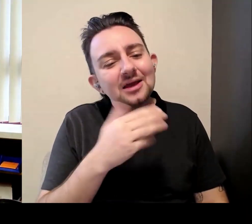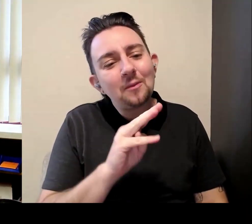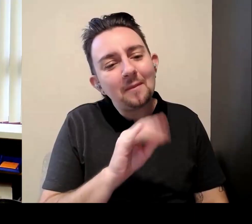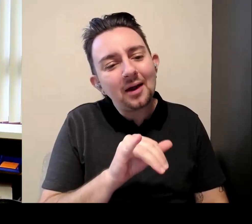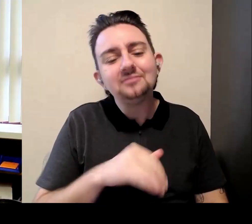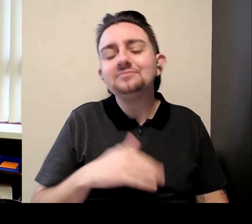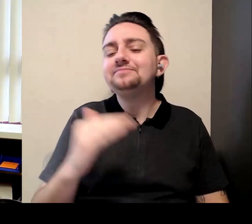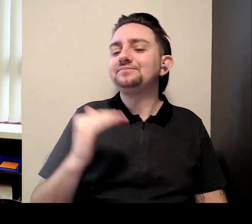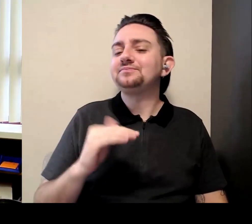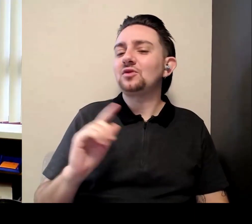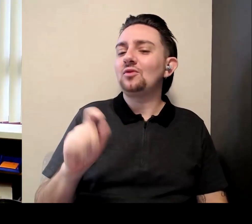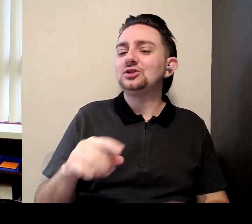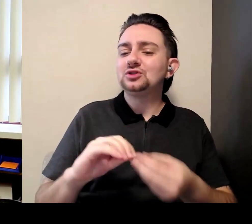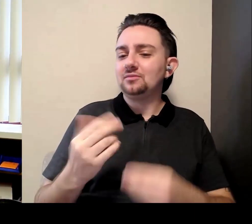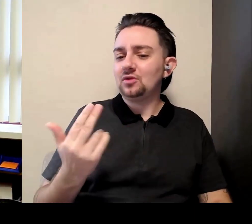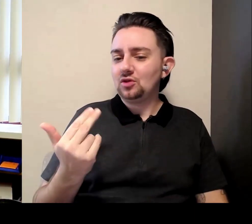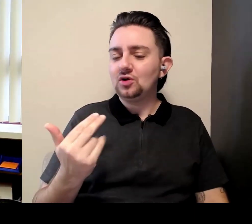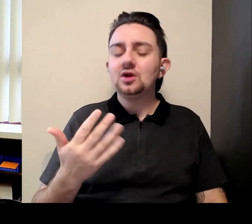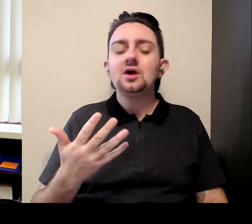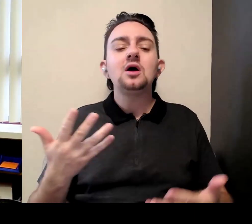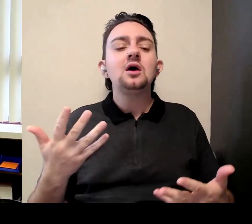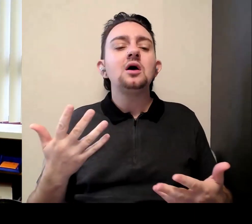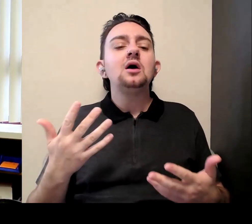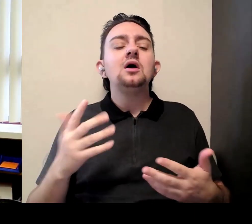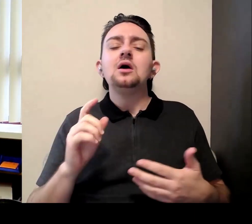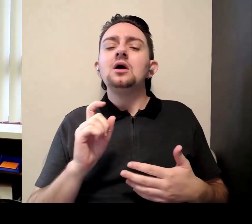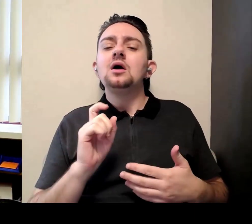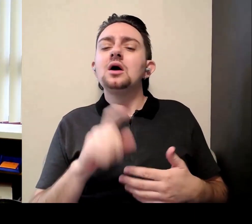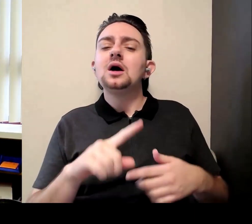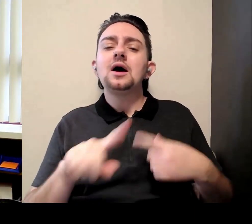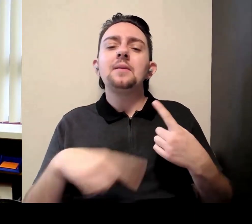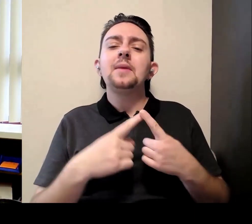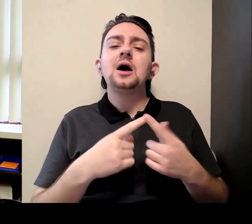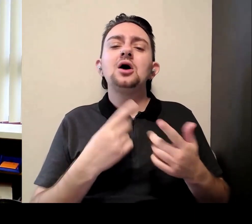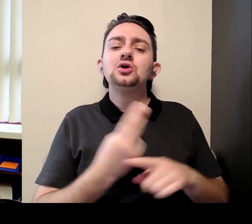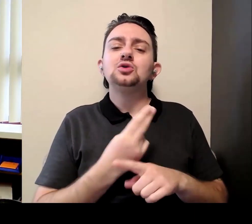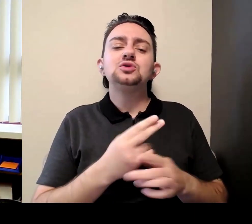What are your thoughts on using Braille with students with learning disabilities who are not blind?